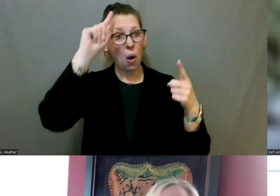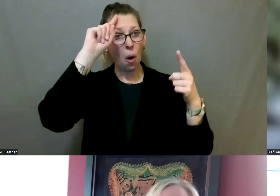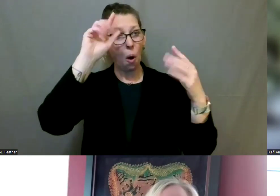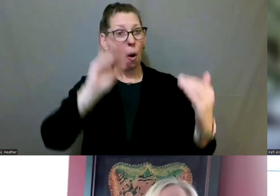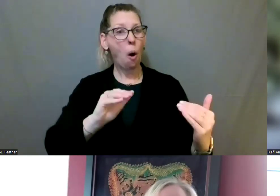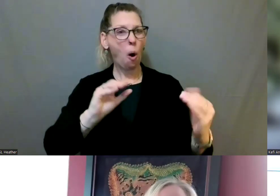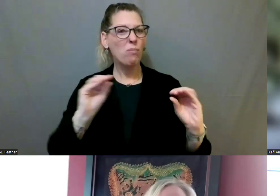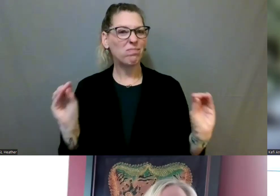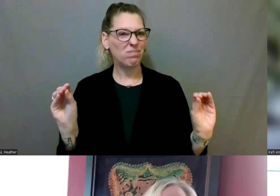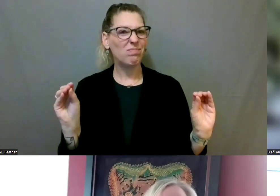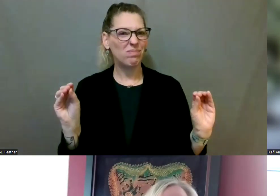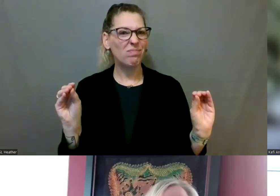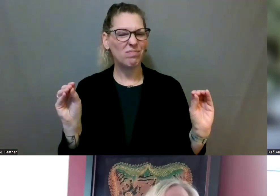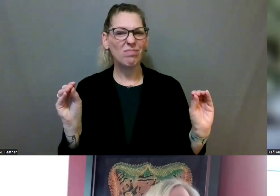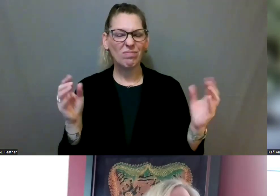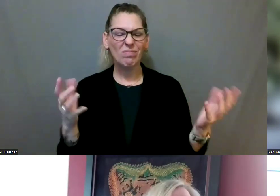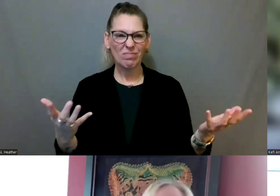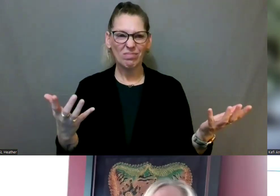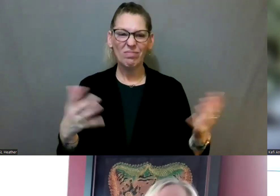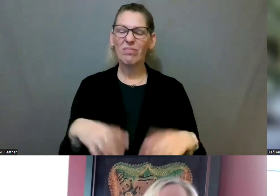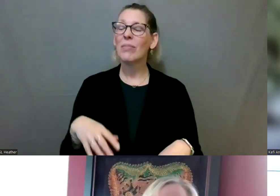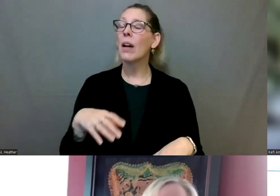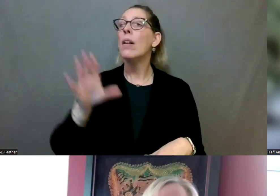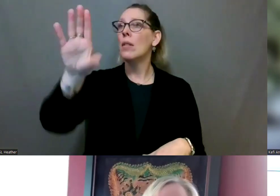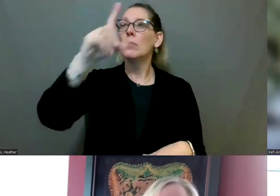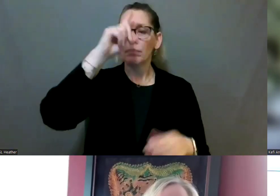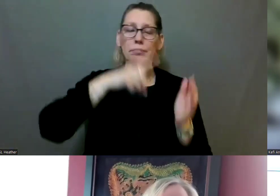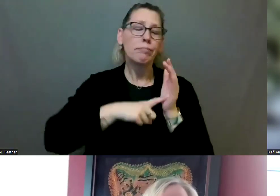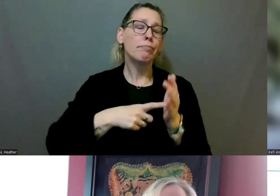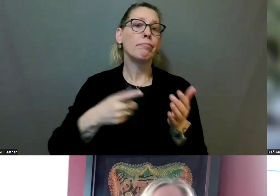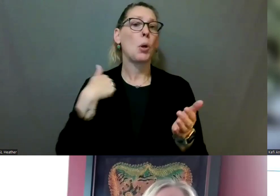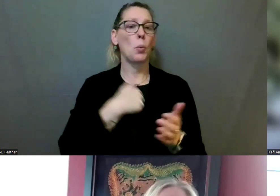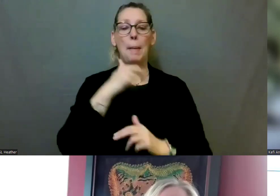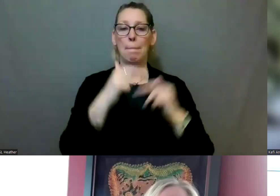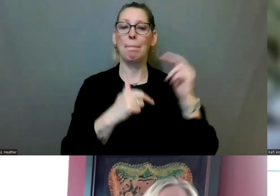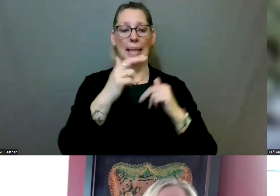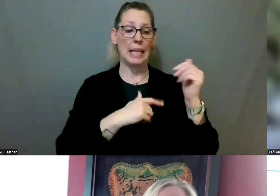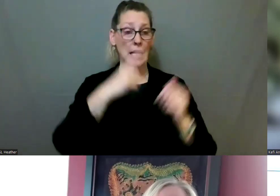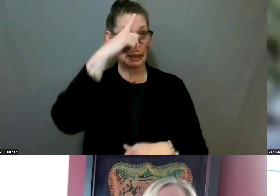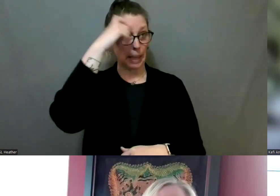right? So when we think about, let's say we're building a summer program,